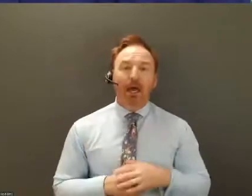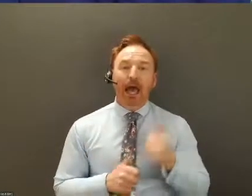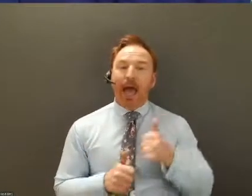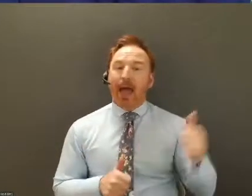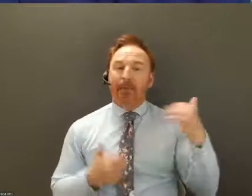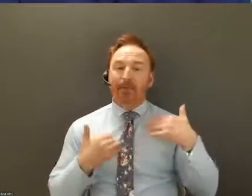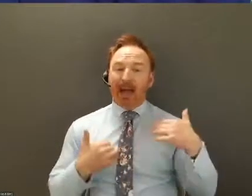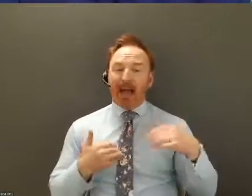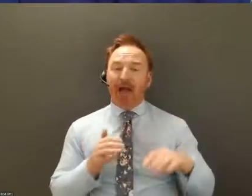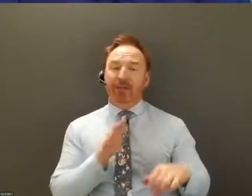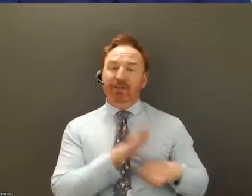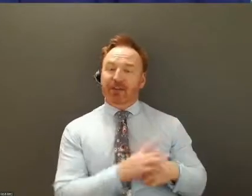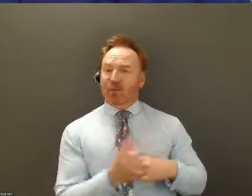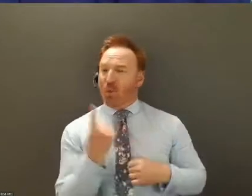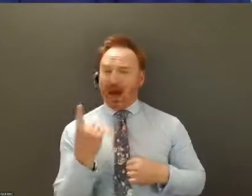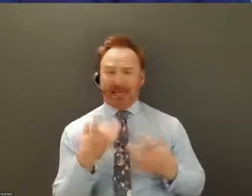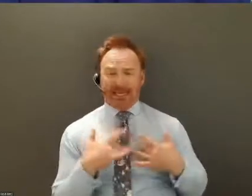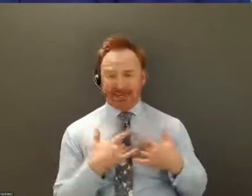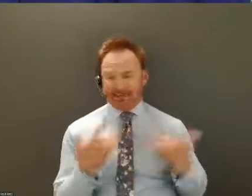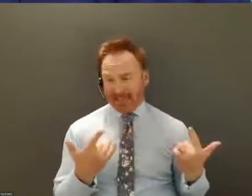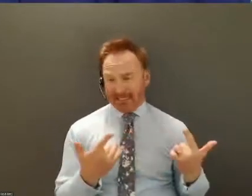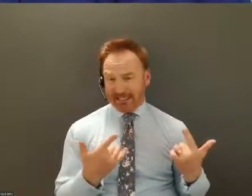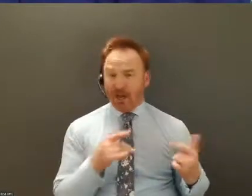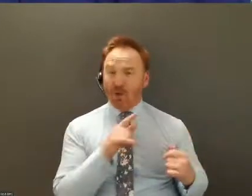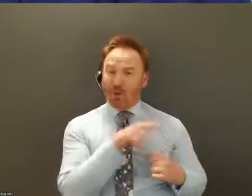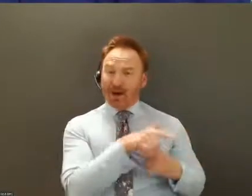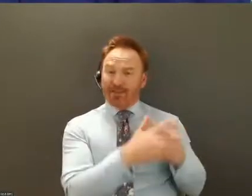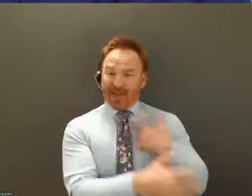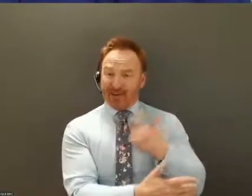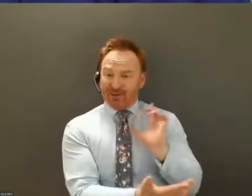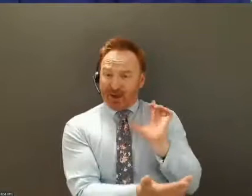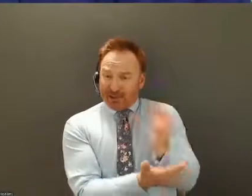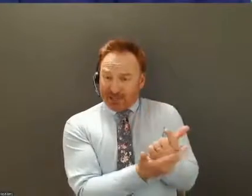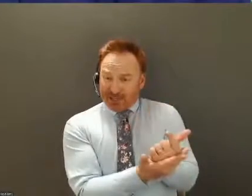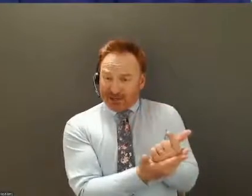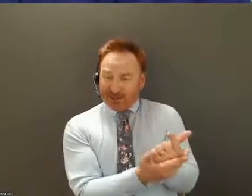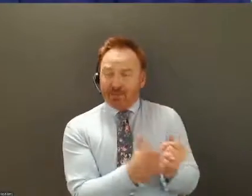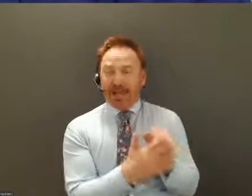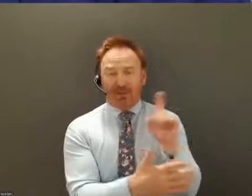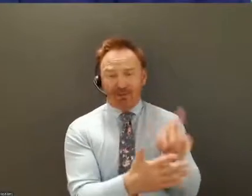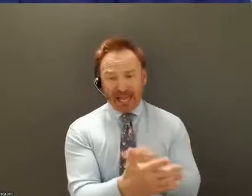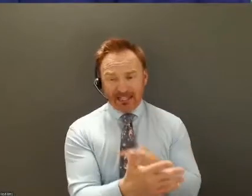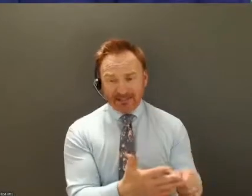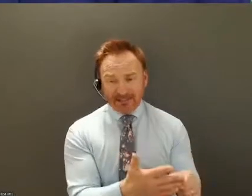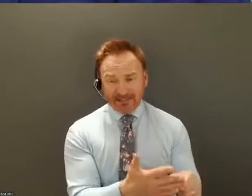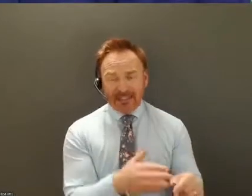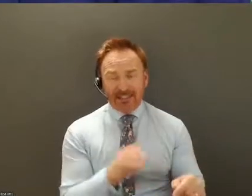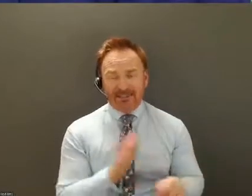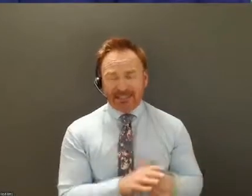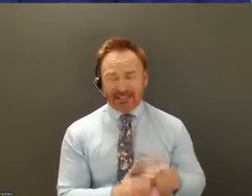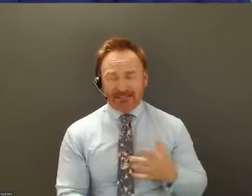that safe six plus one. Make sure you are following the